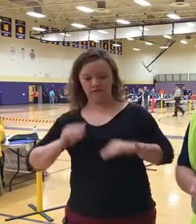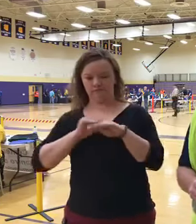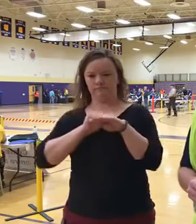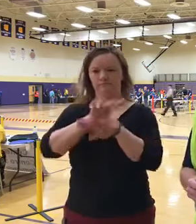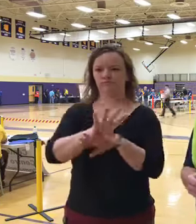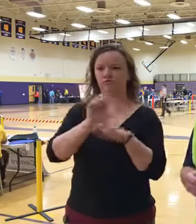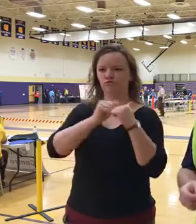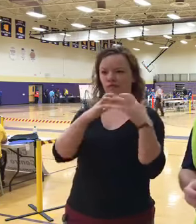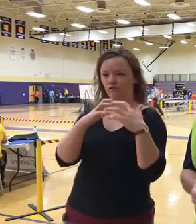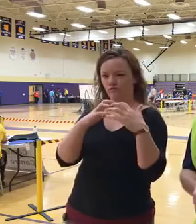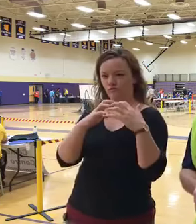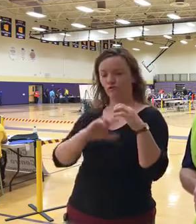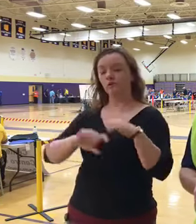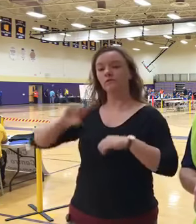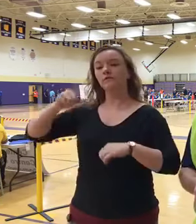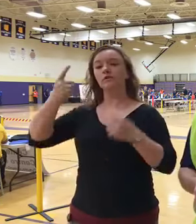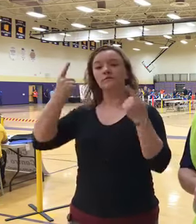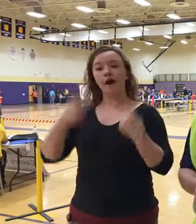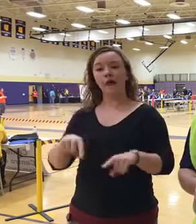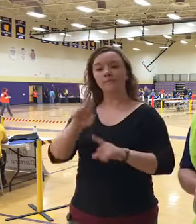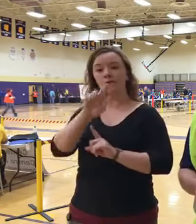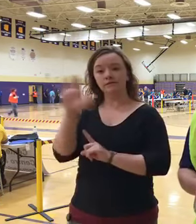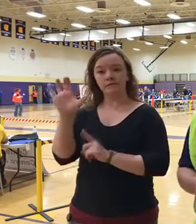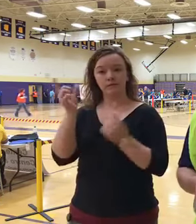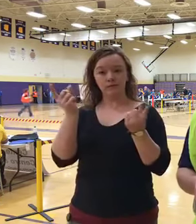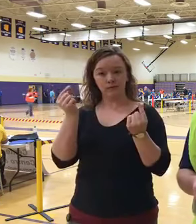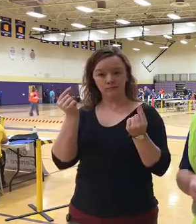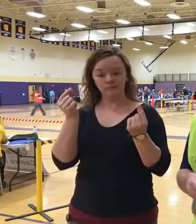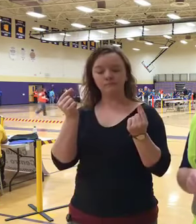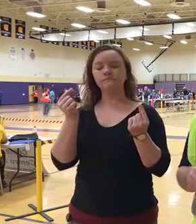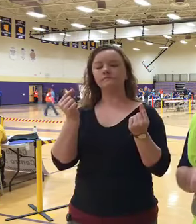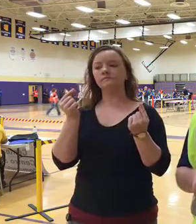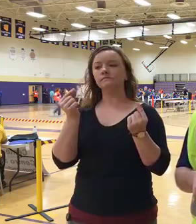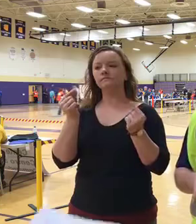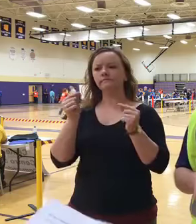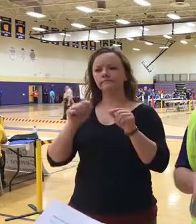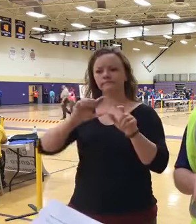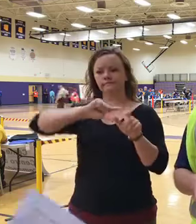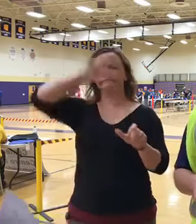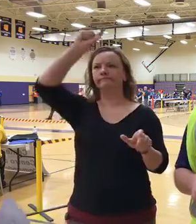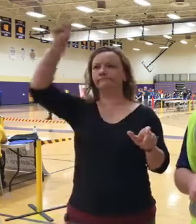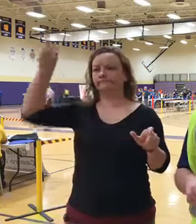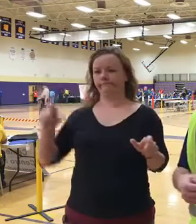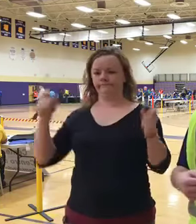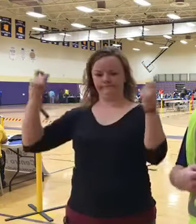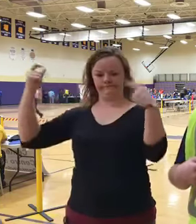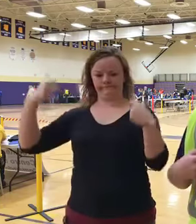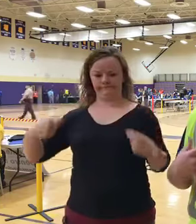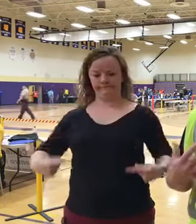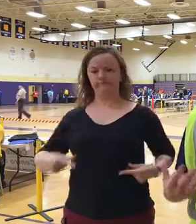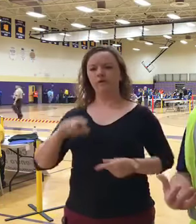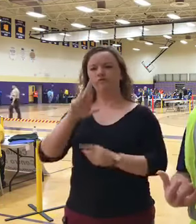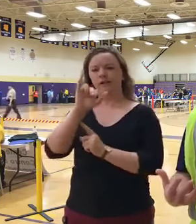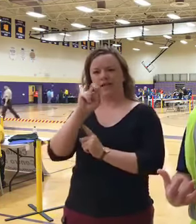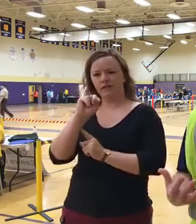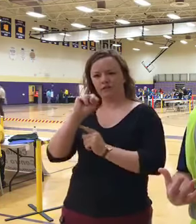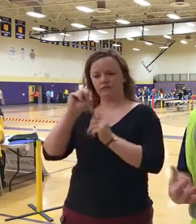So the first thing that happens at an RCC is you go through radiation detection. That determines if you’ve got any contamination on you.